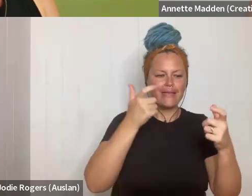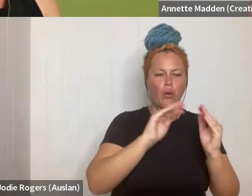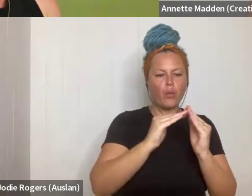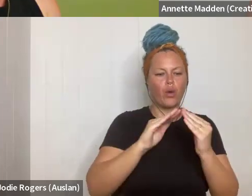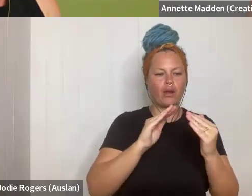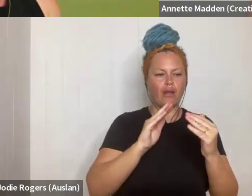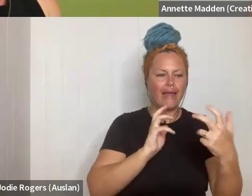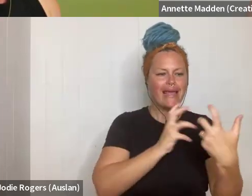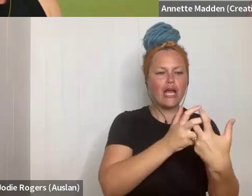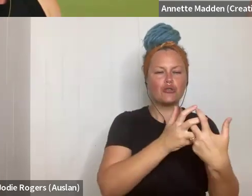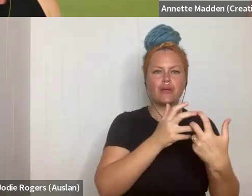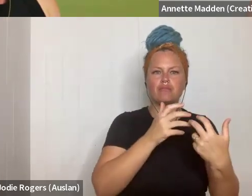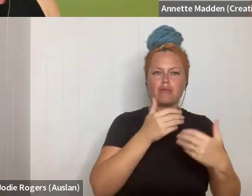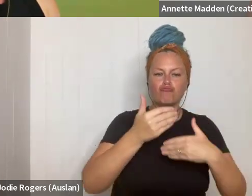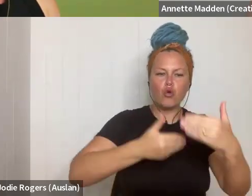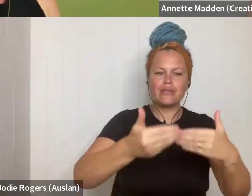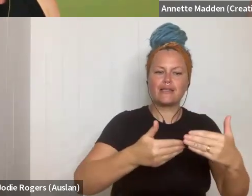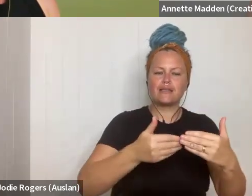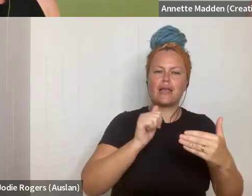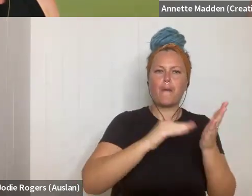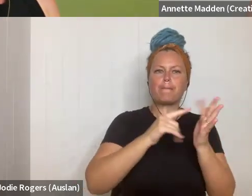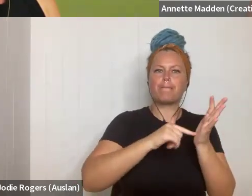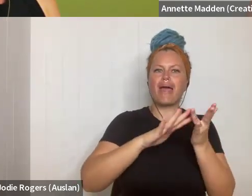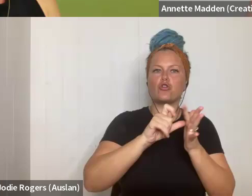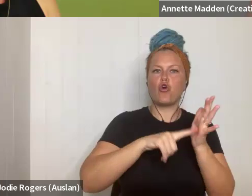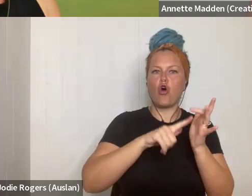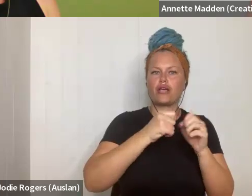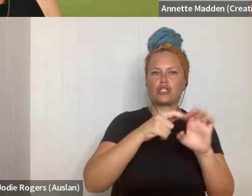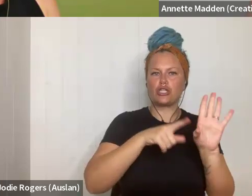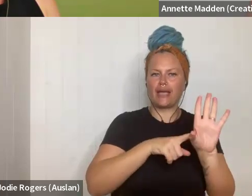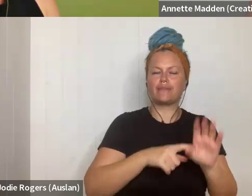relevance of work as well, creative or